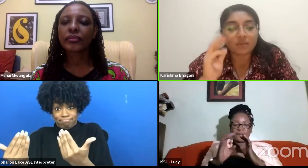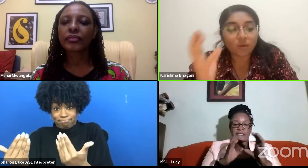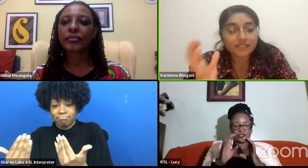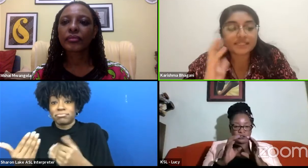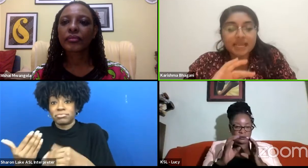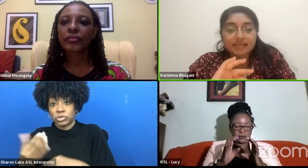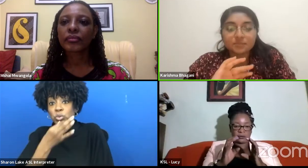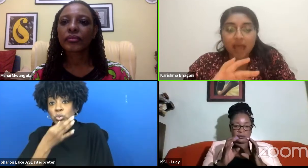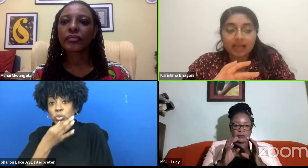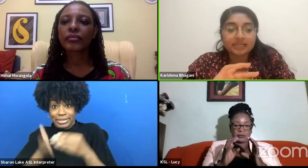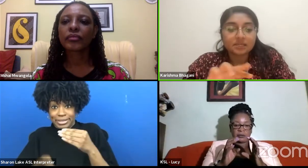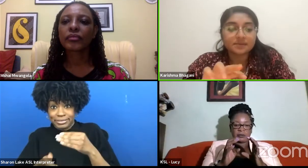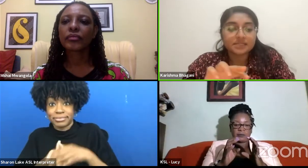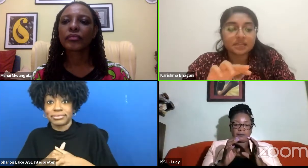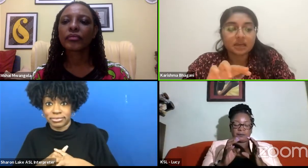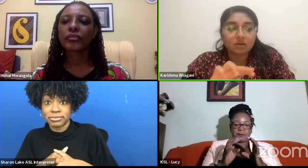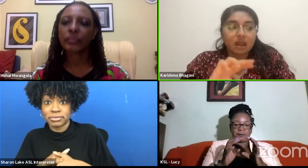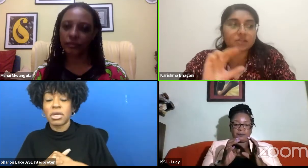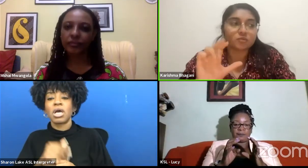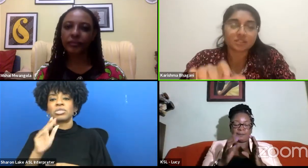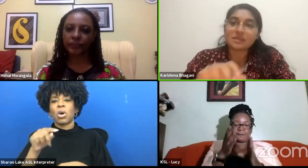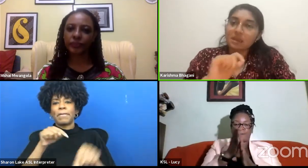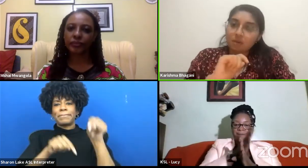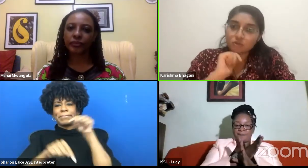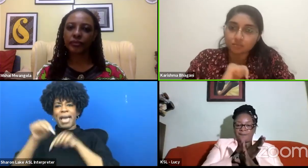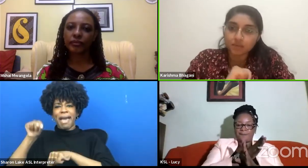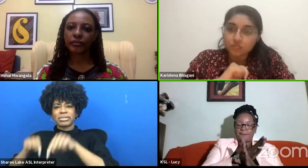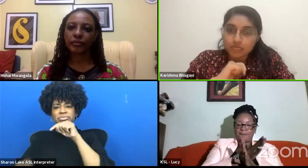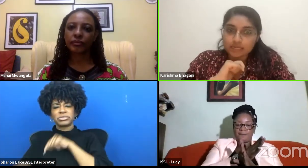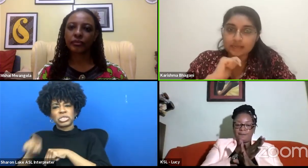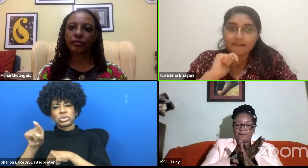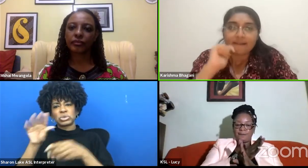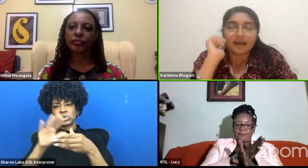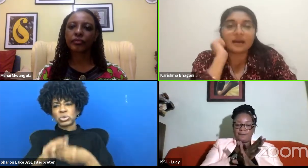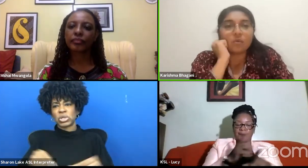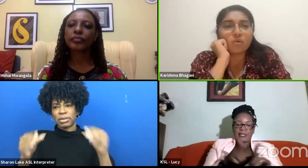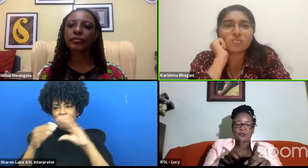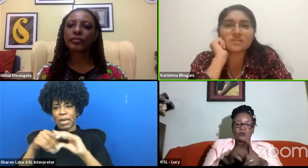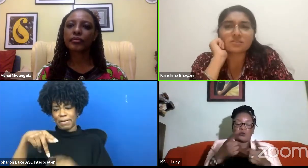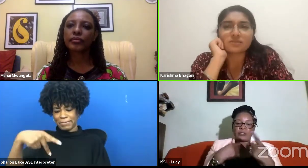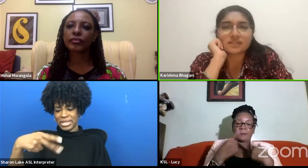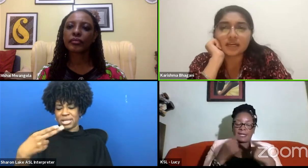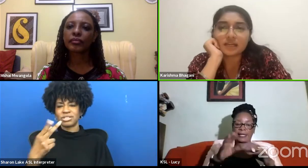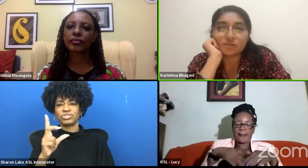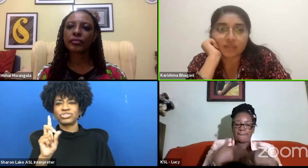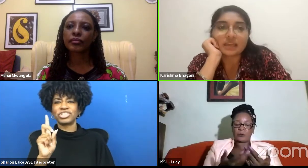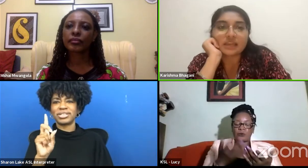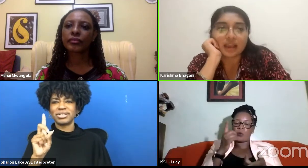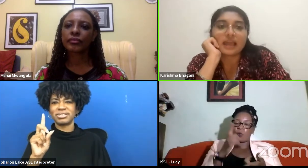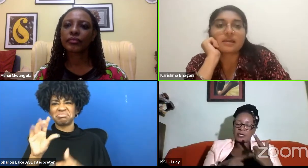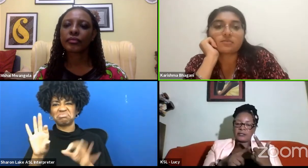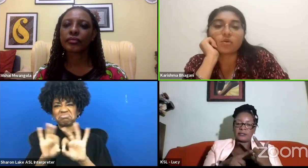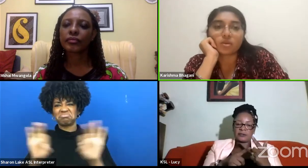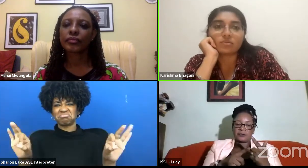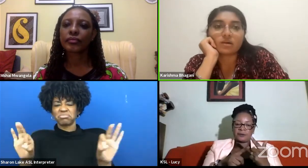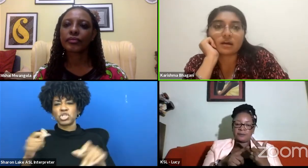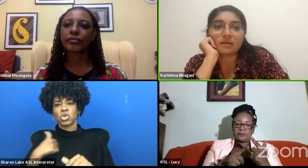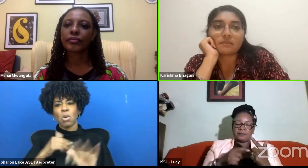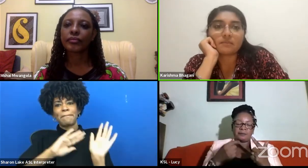I wanted to take us back a little bit, as you were speaking about your PhD, what was the return to Kenya like for you?